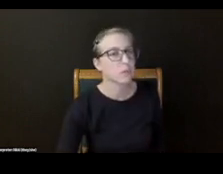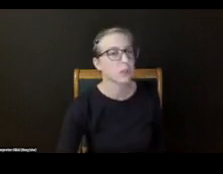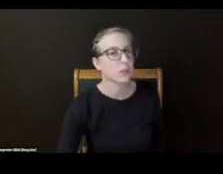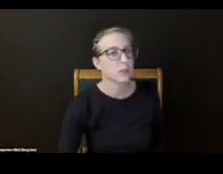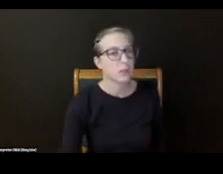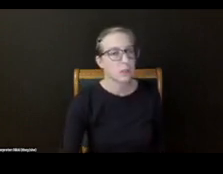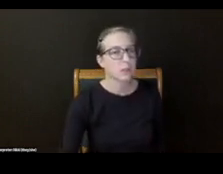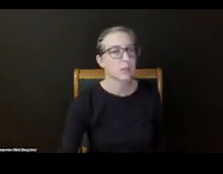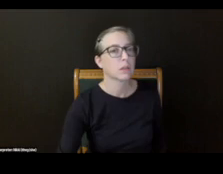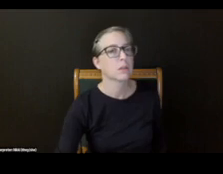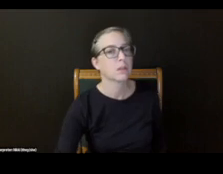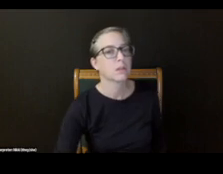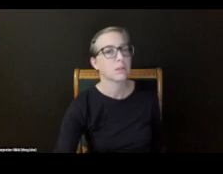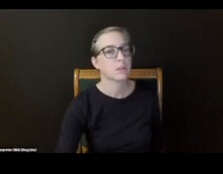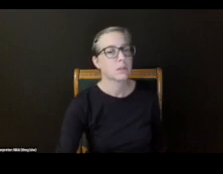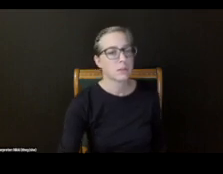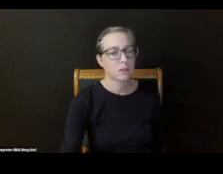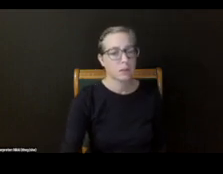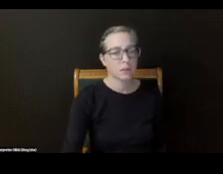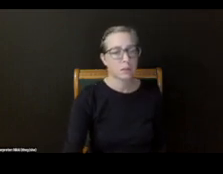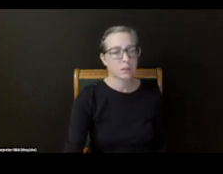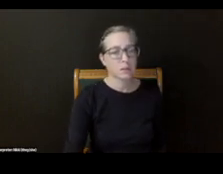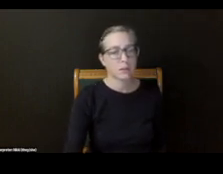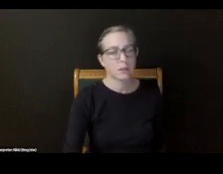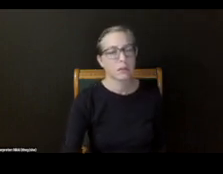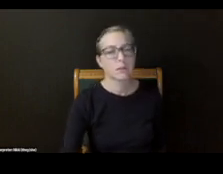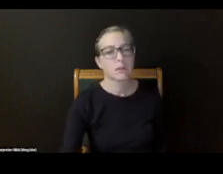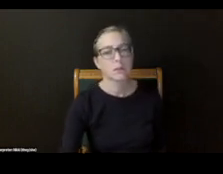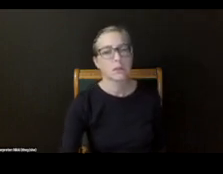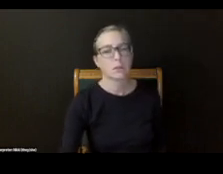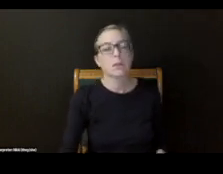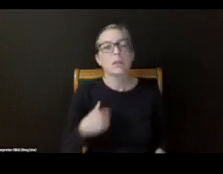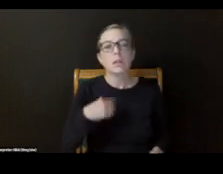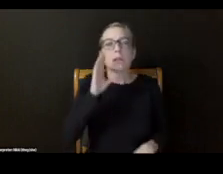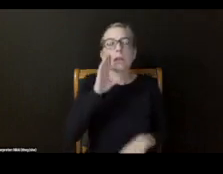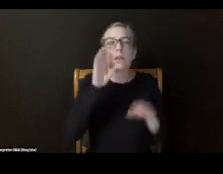the medical community and certainly the medical.